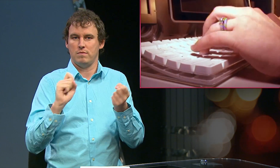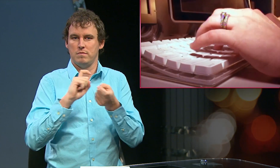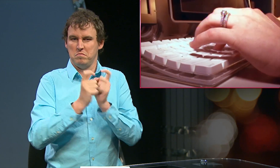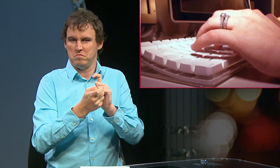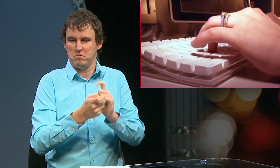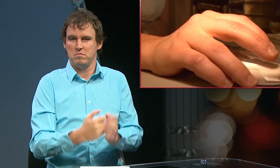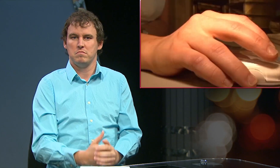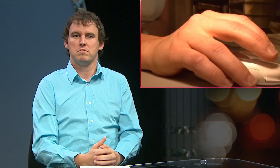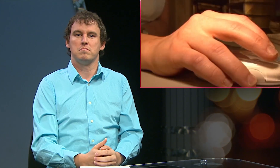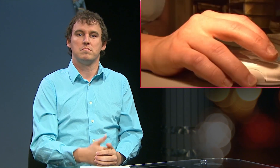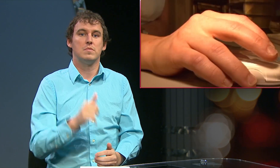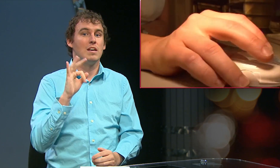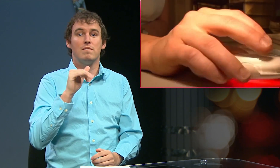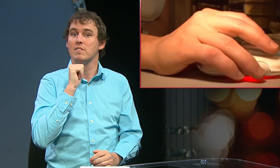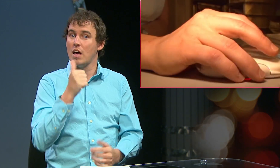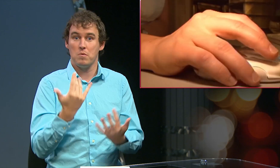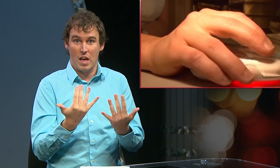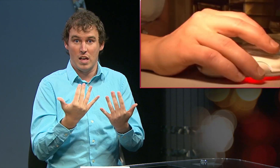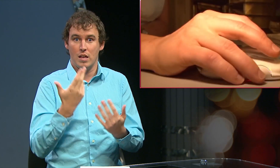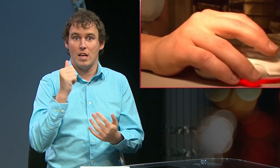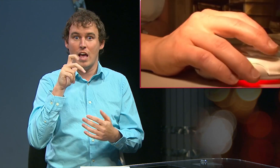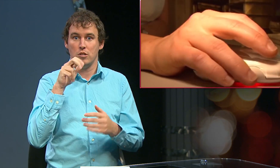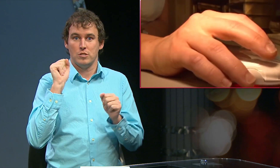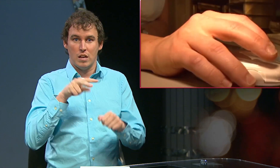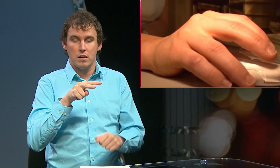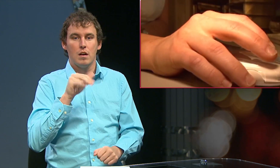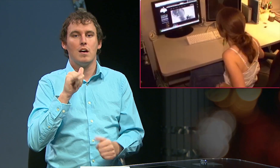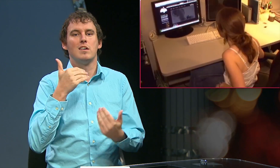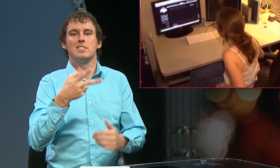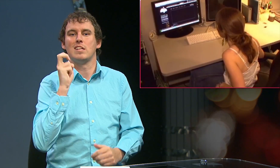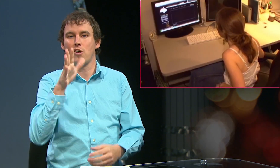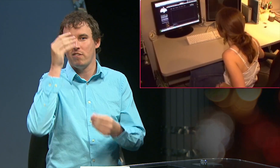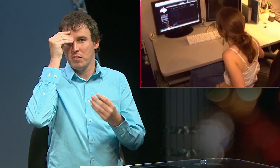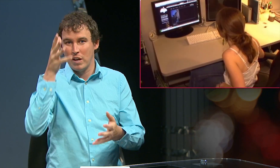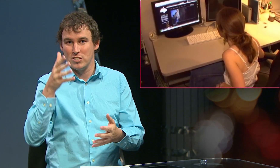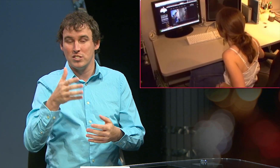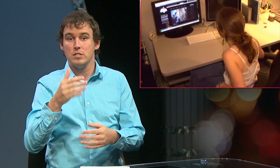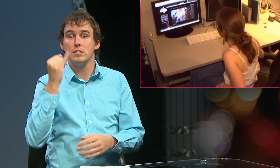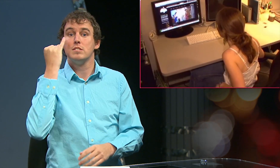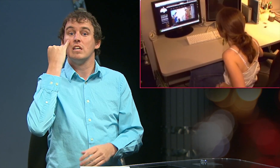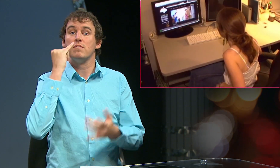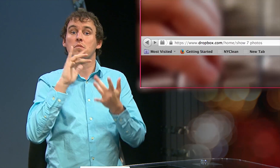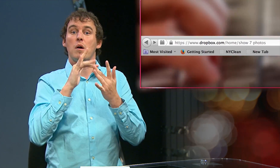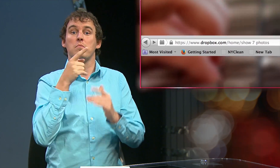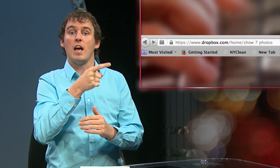TO GAIN ACCESS TO YOUR NEW INFORMATION AS WELL. IF THE WEBSITE STILL HAS A PADLOCK SYMBOL